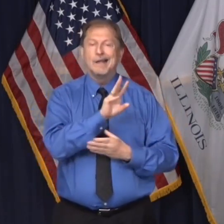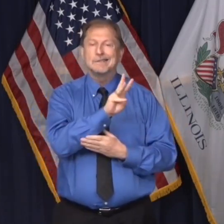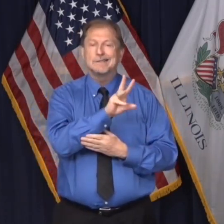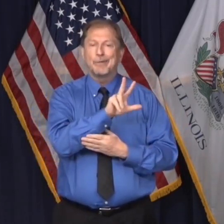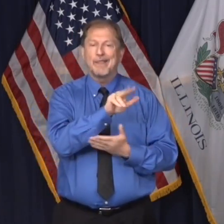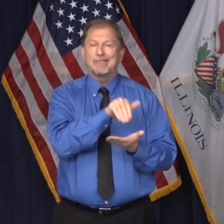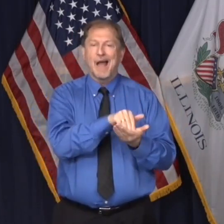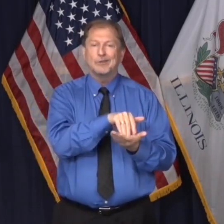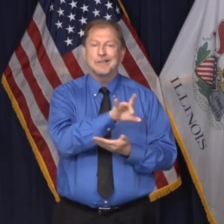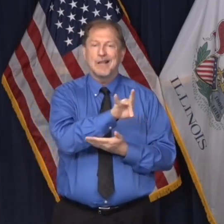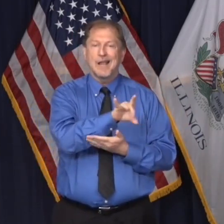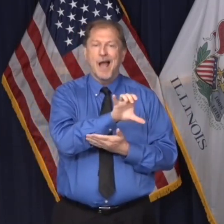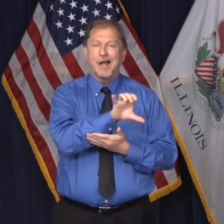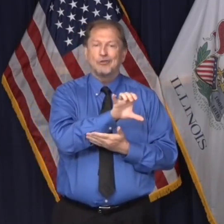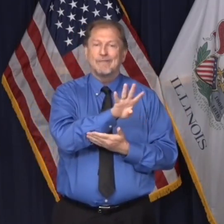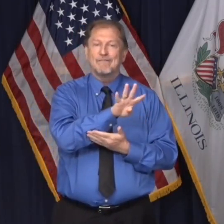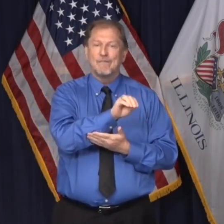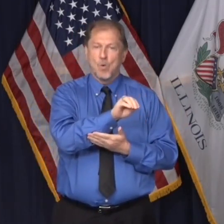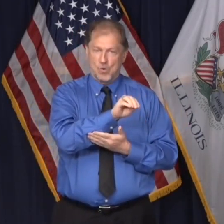TODAY WE ARE REPORTING 2,341 NEW